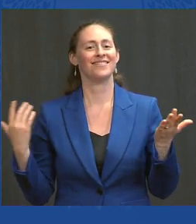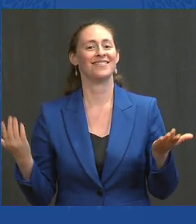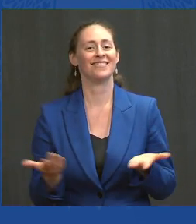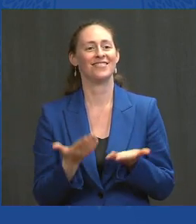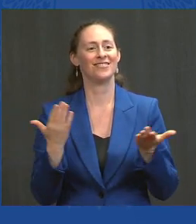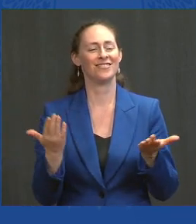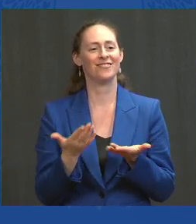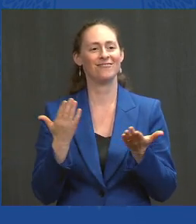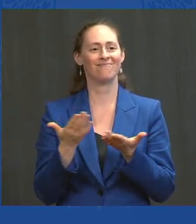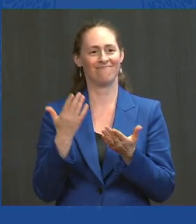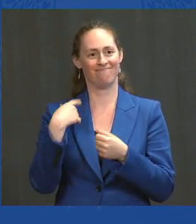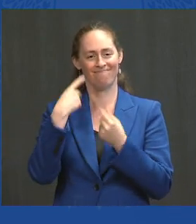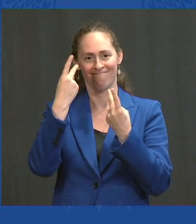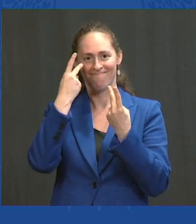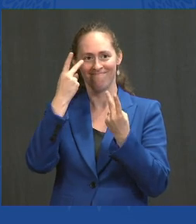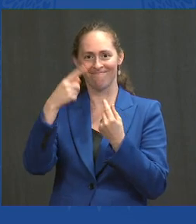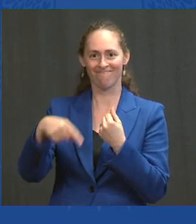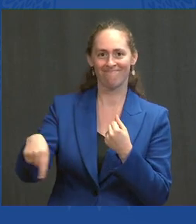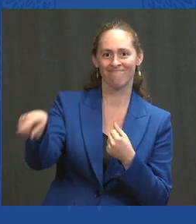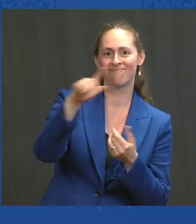Before I begin, can the audience all please be seated?